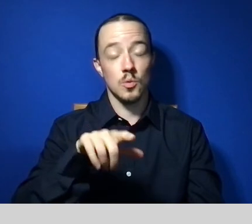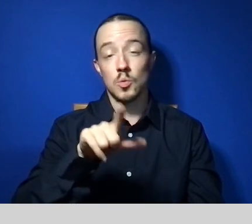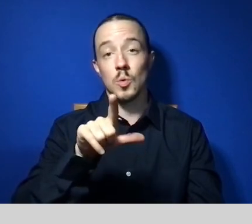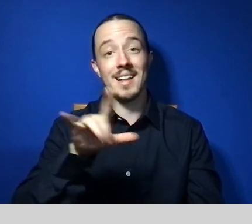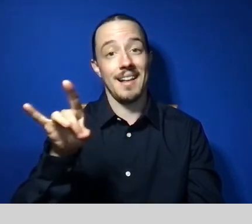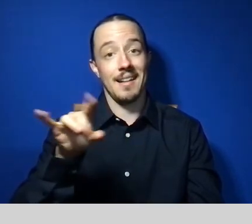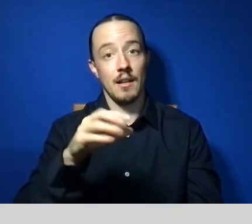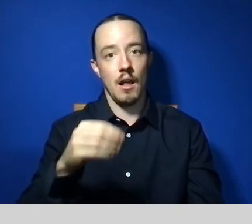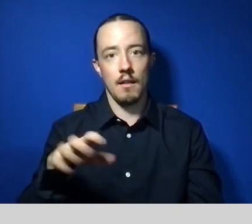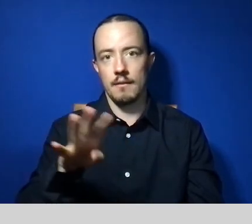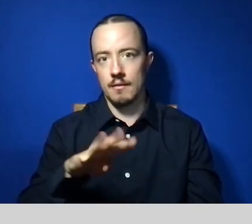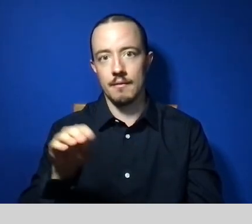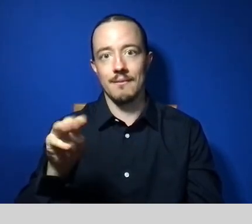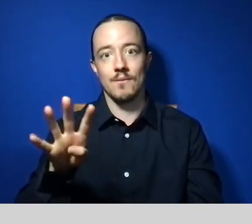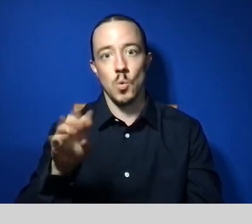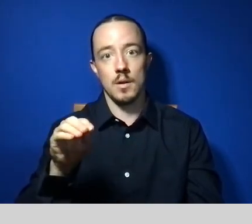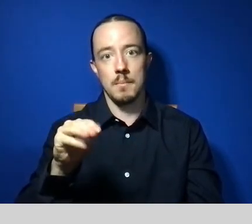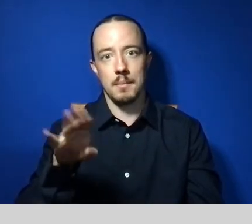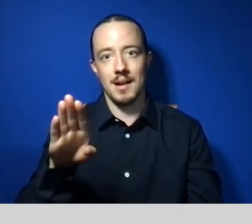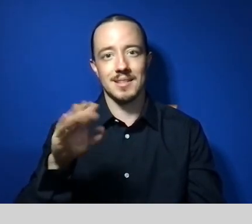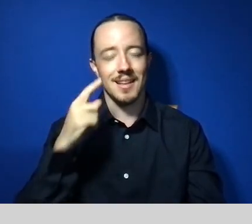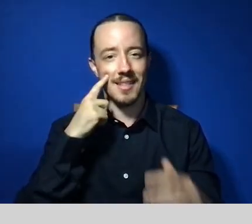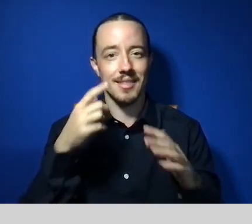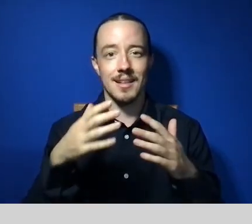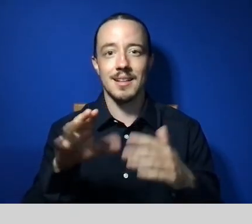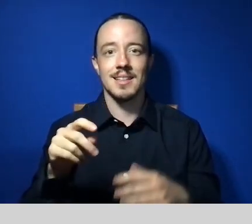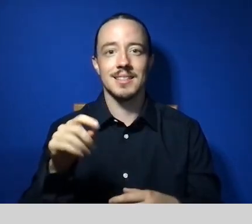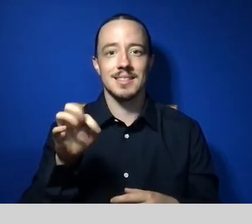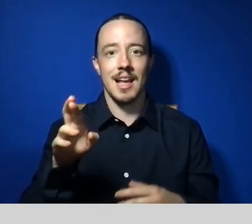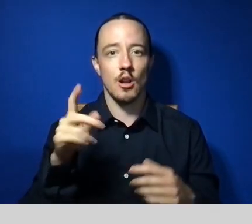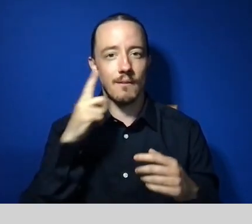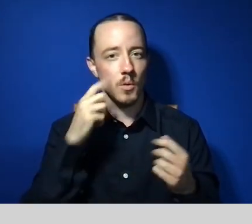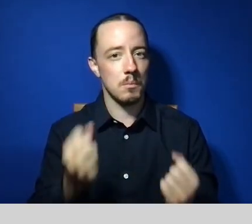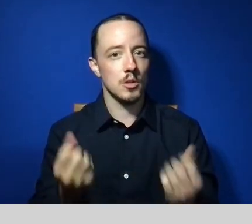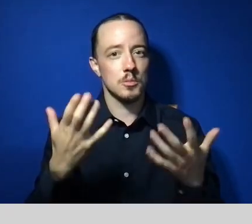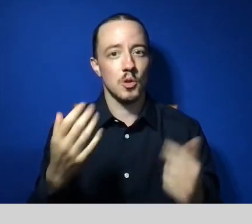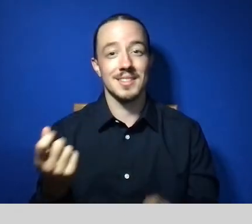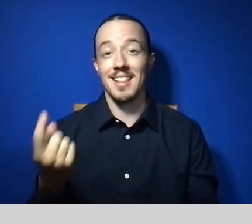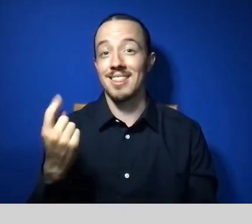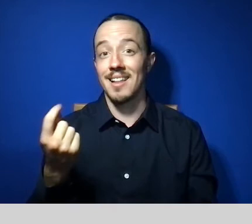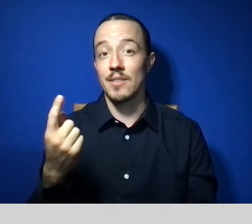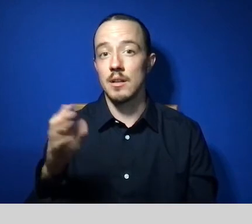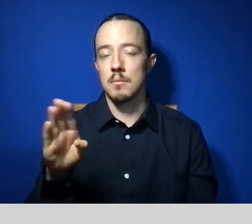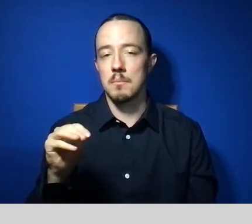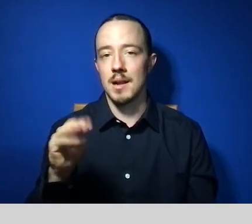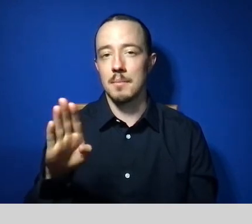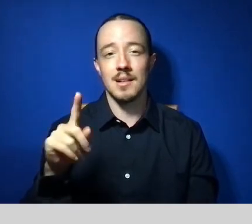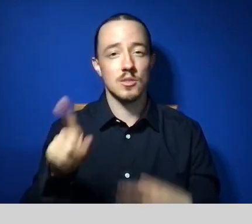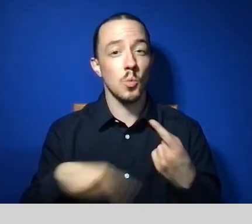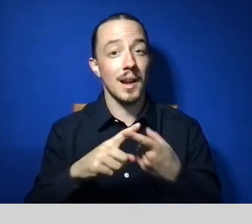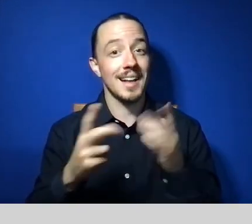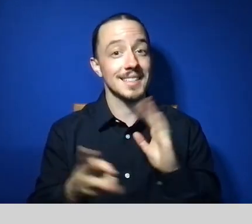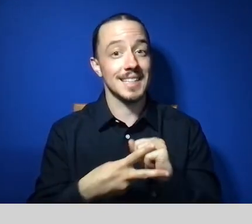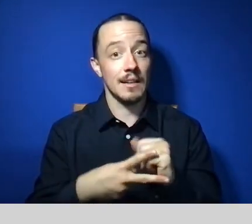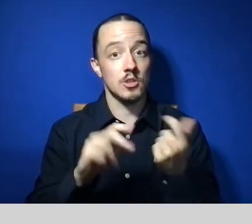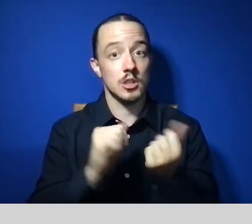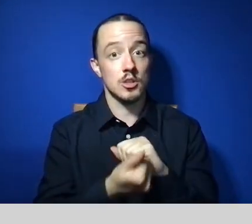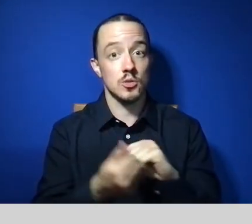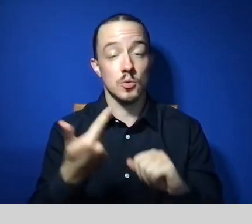And the scatter plot for multiple is 11 megabytes. So when I, you know, when I saved my changes to GitHub,